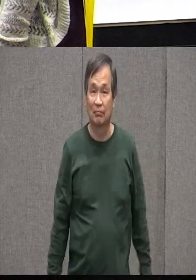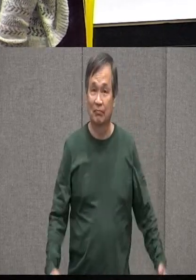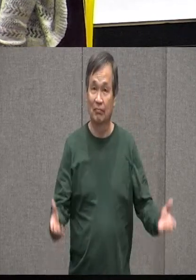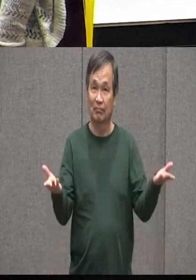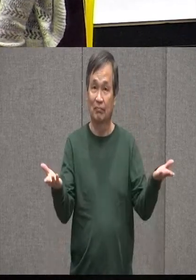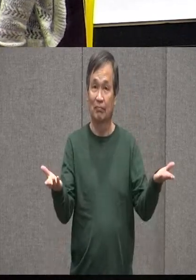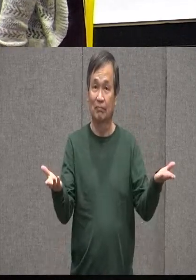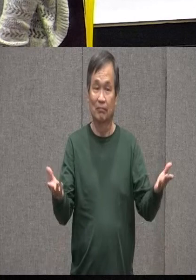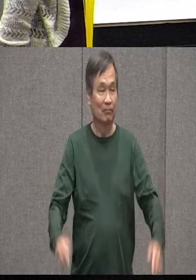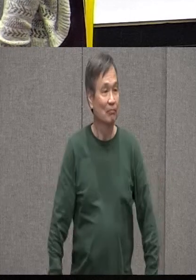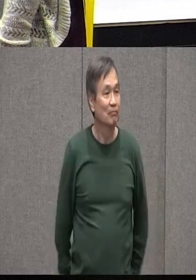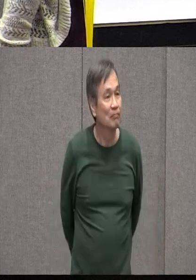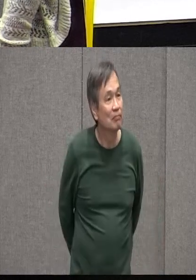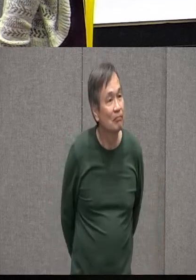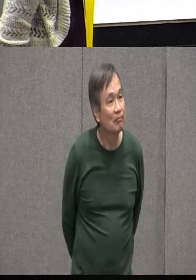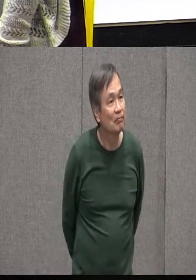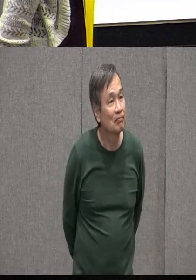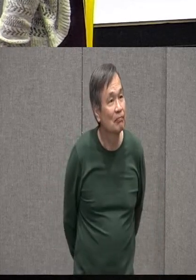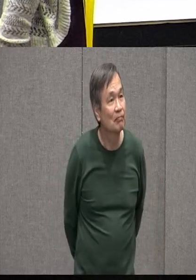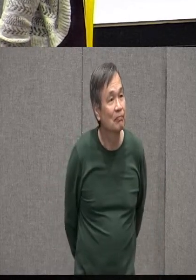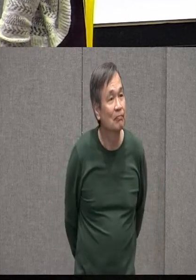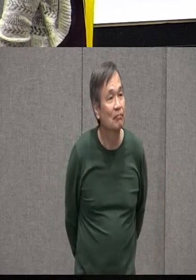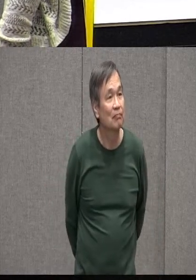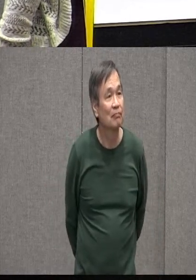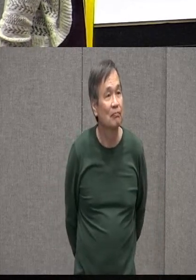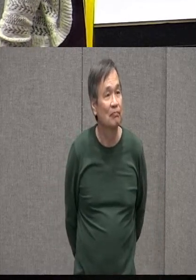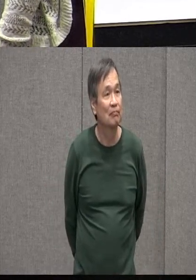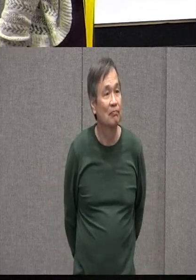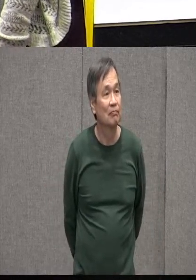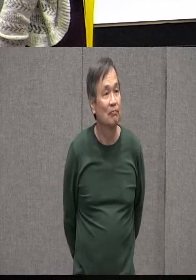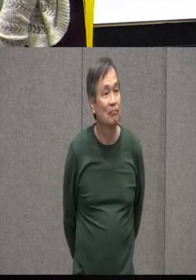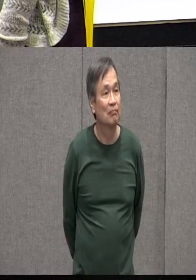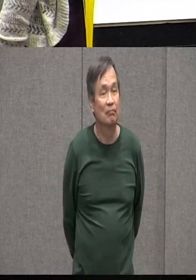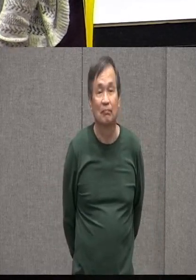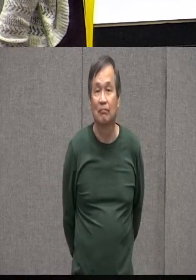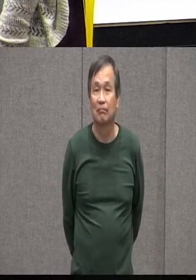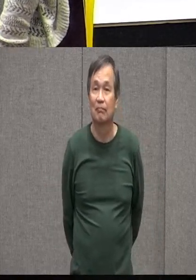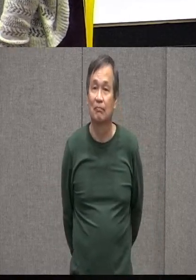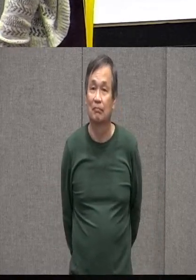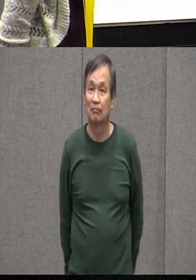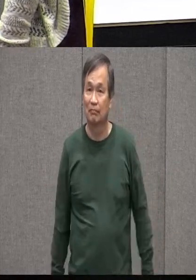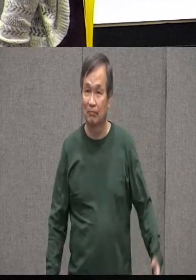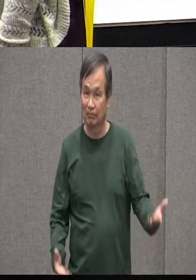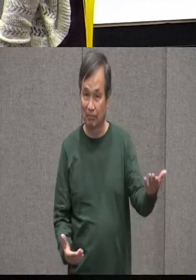Oh, that's a nice line. That you got there, okay, you can make it longer if you want to. - Like a little flower stem. Yeah.